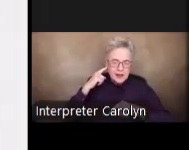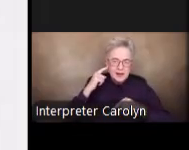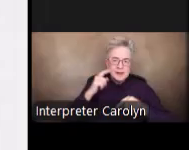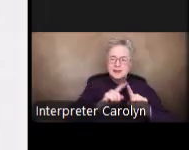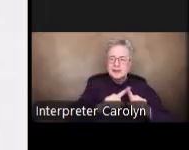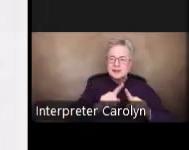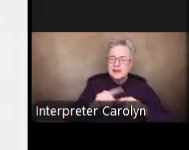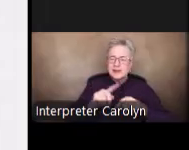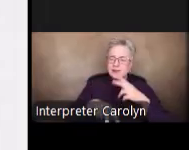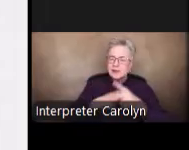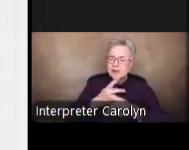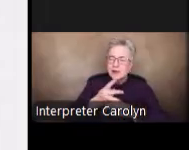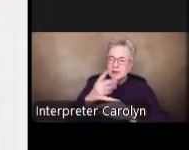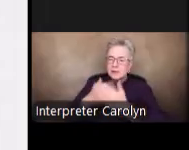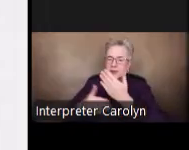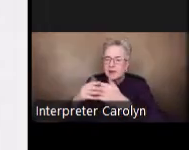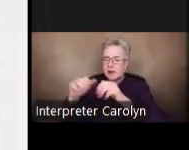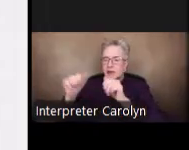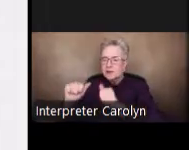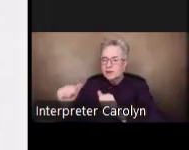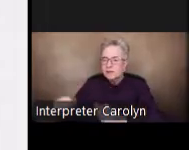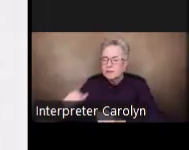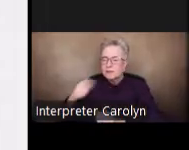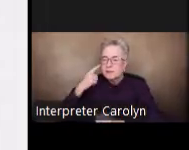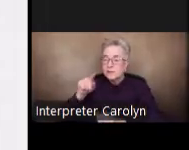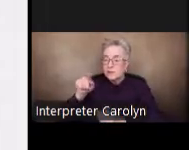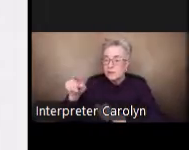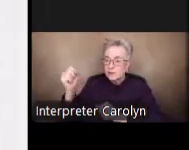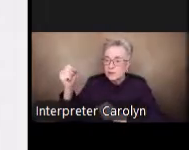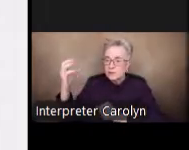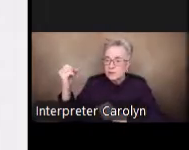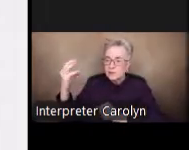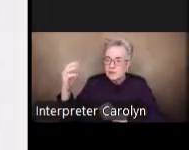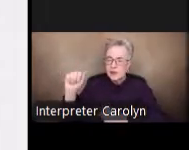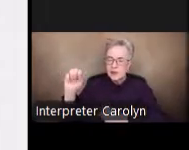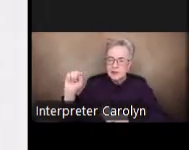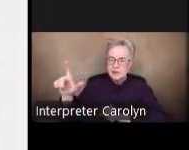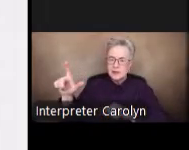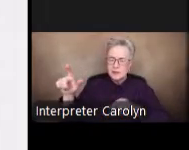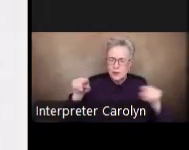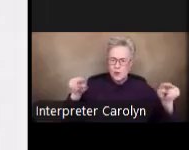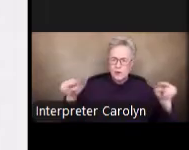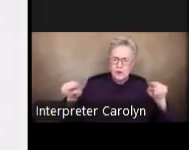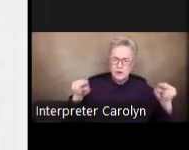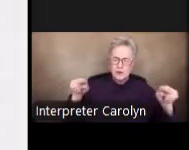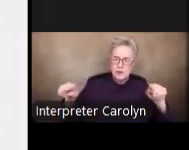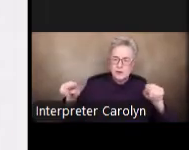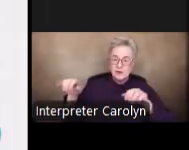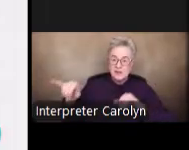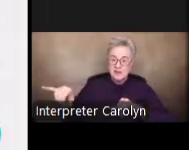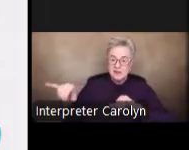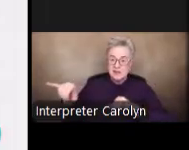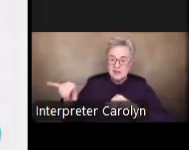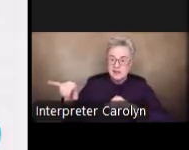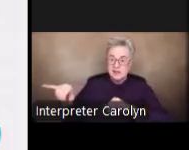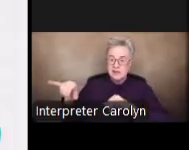types of handshapes and movements for sign language. Or are they using the same few over and over? Are they experimenting